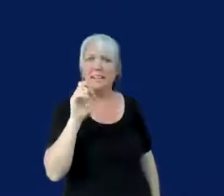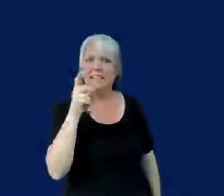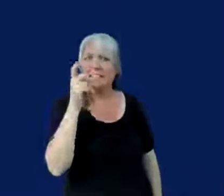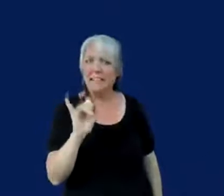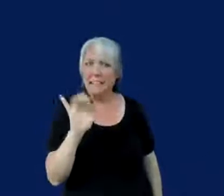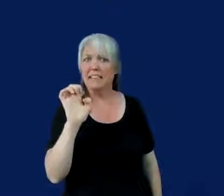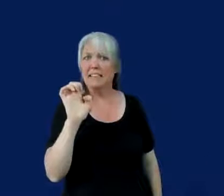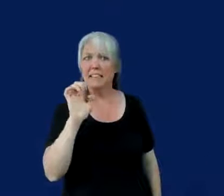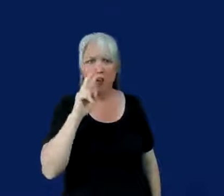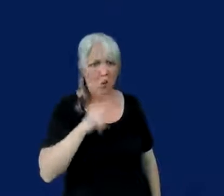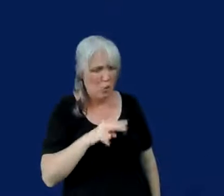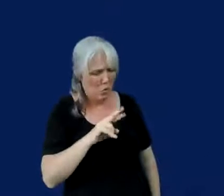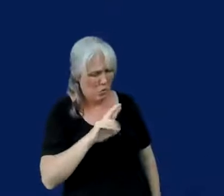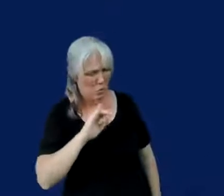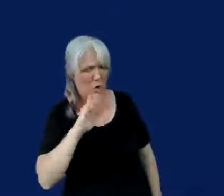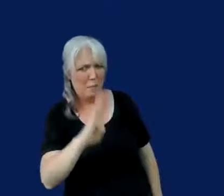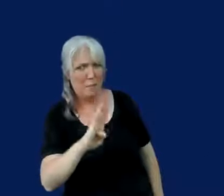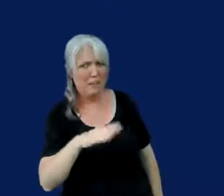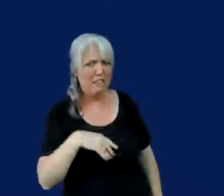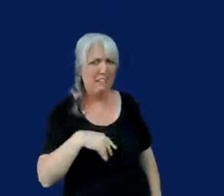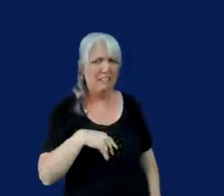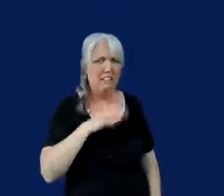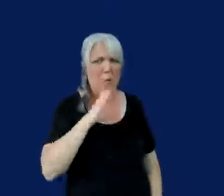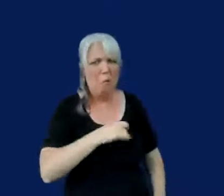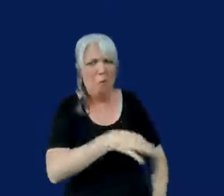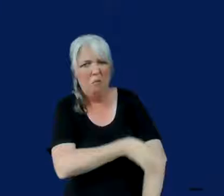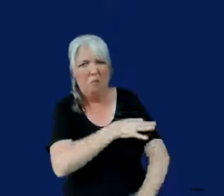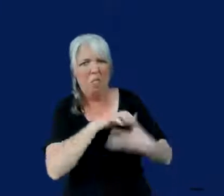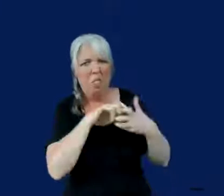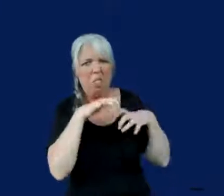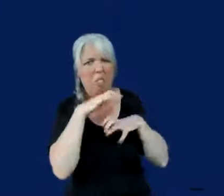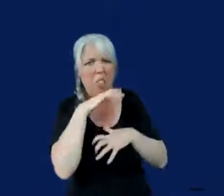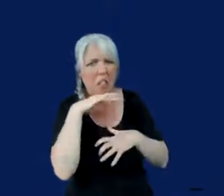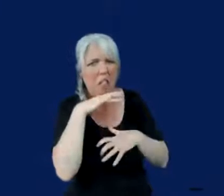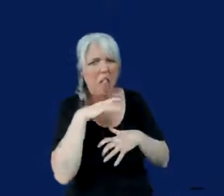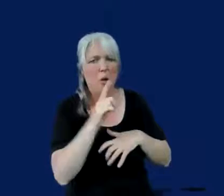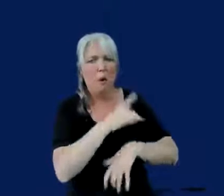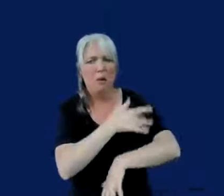He looked at his ribs and his matted-up fur and the places where he was bald.